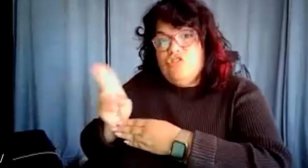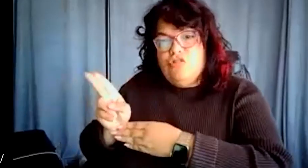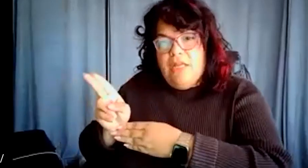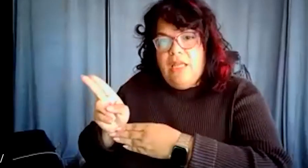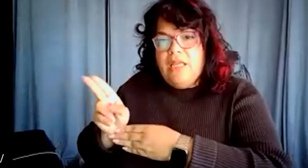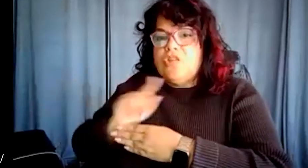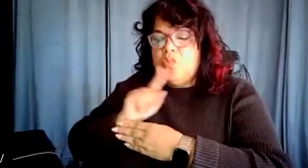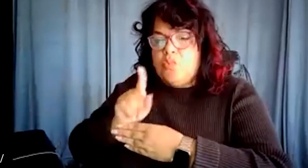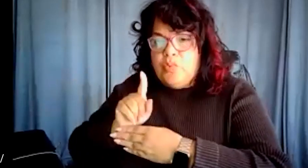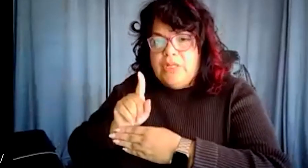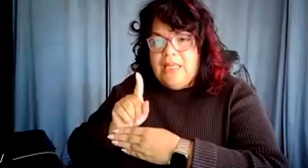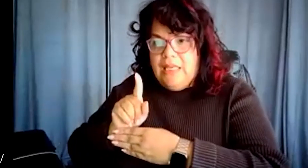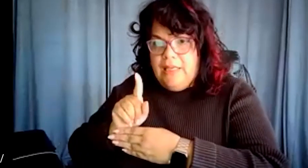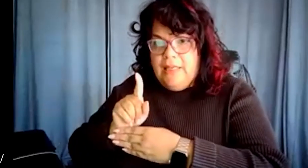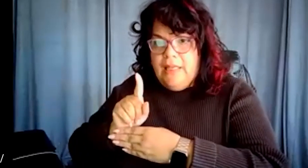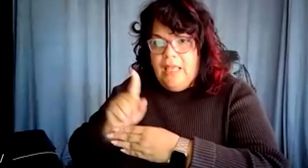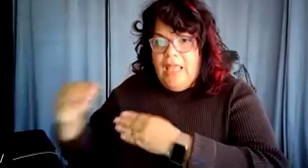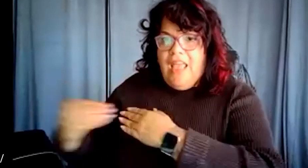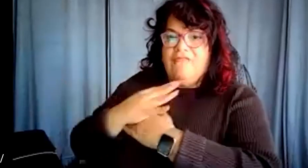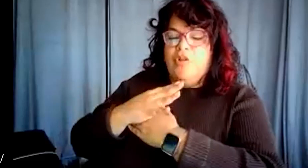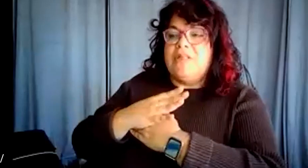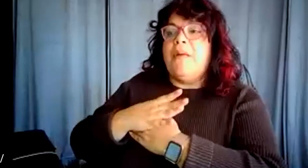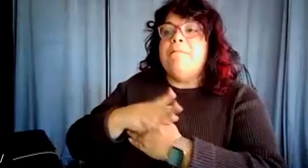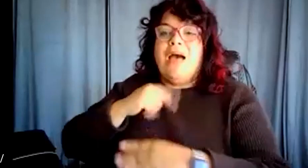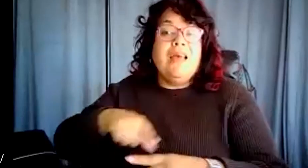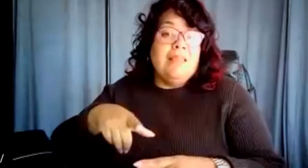and shaped by the fact that I am a White person who is physically disabled.